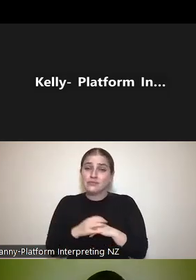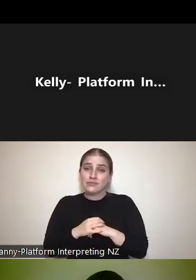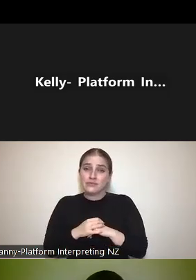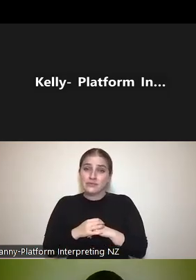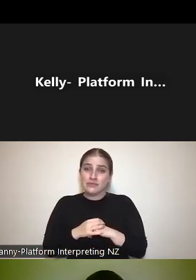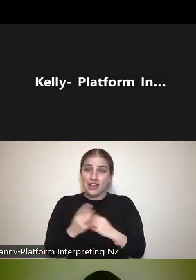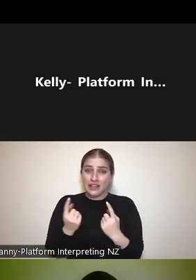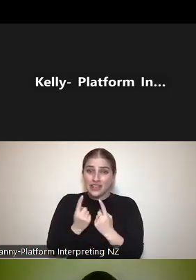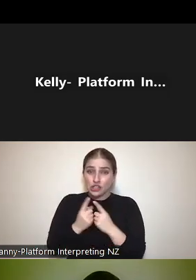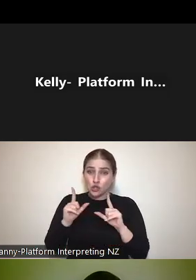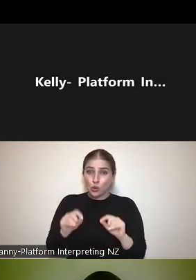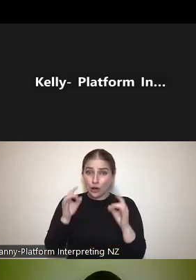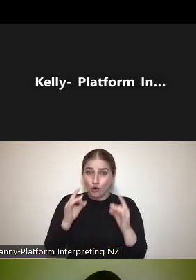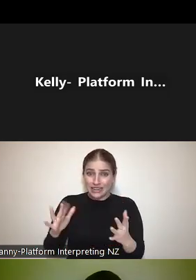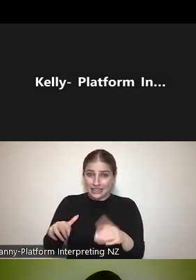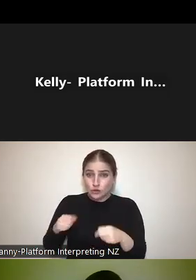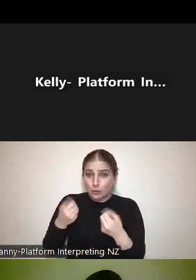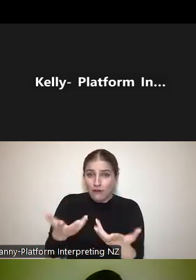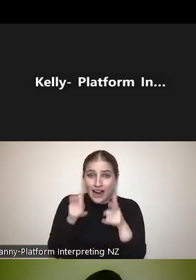It is all part of accessibility already,